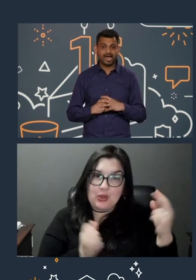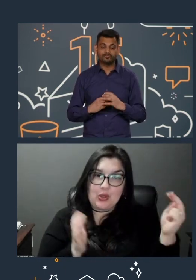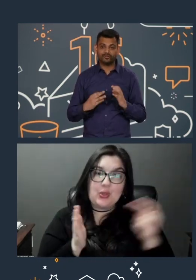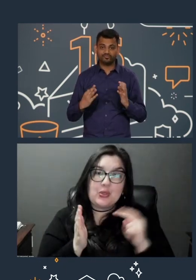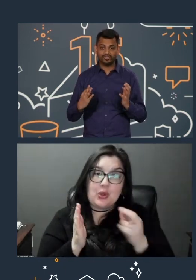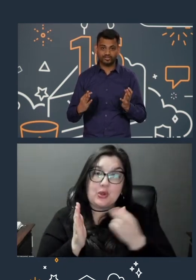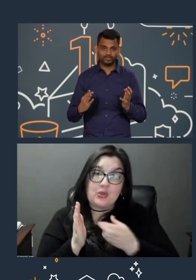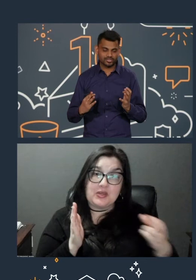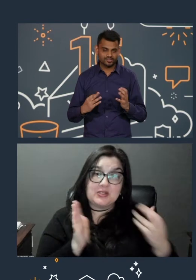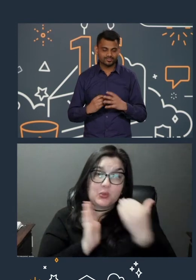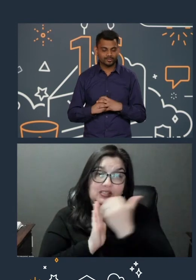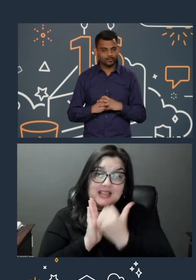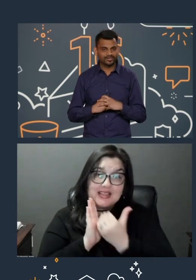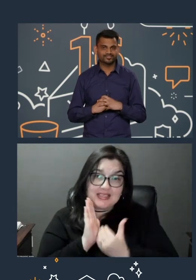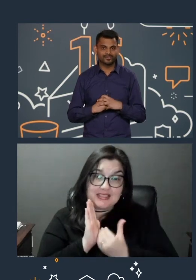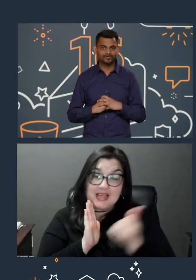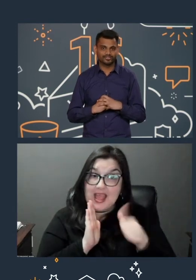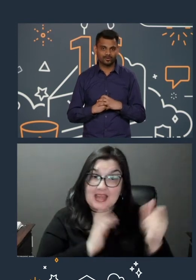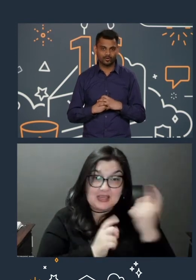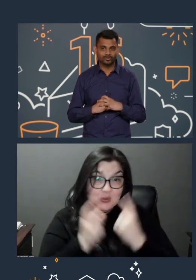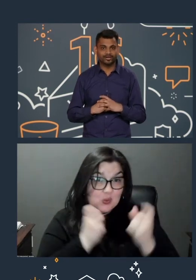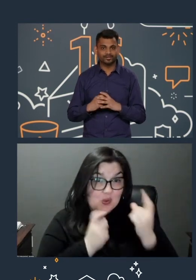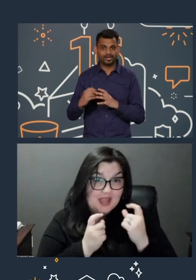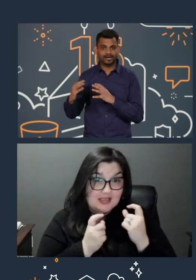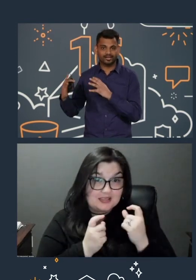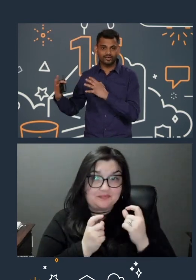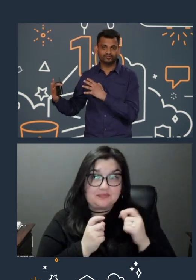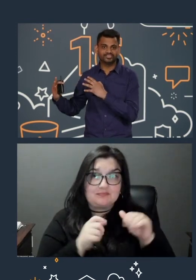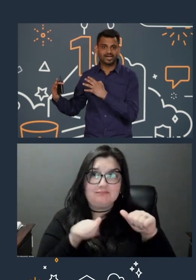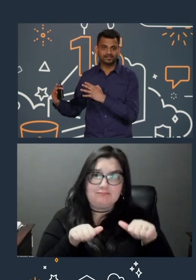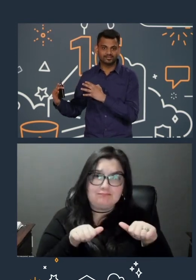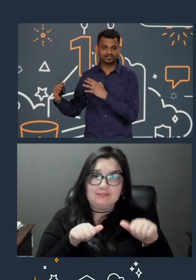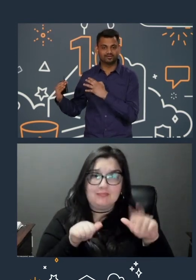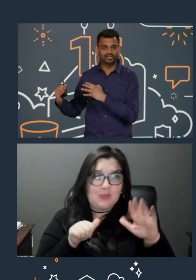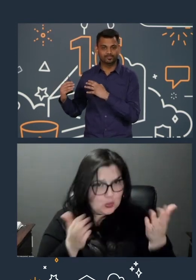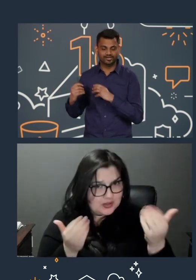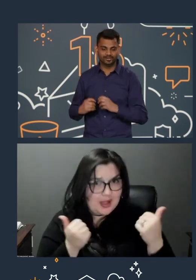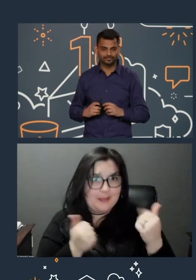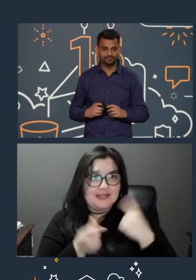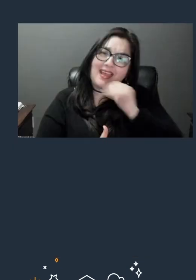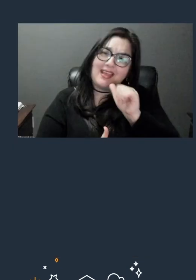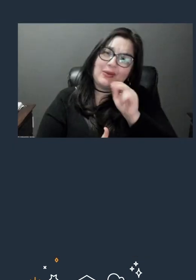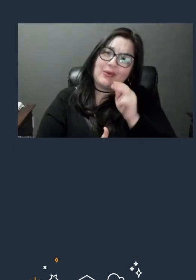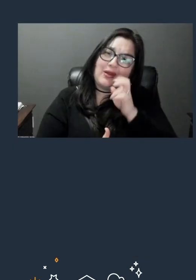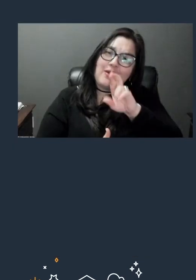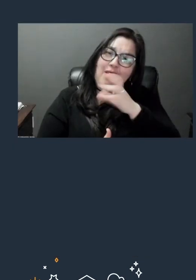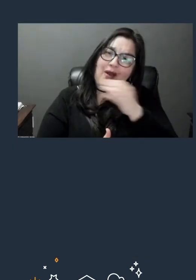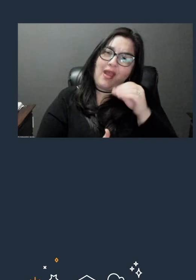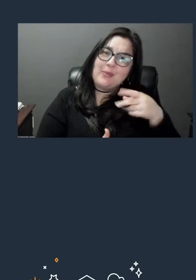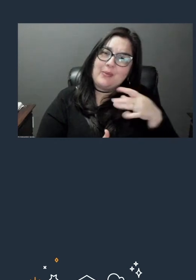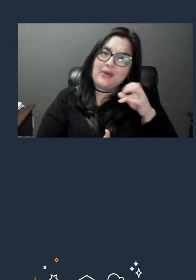And if you have any questions, don't hesitate to reach out at any of the channels available here. Some questions for you.